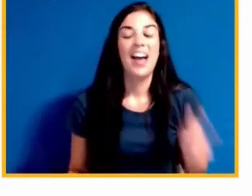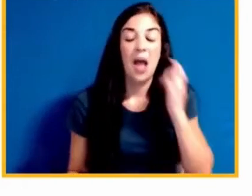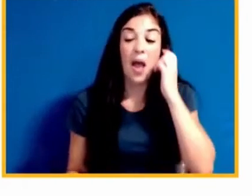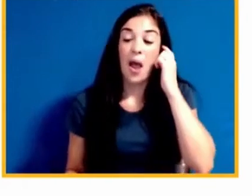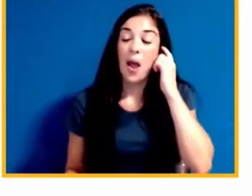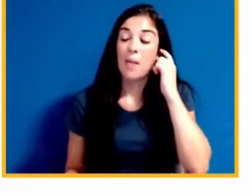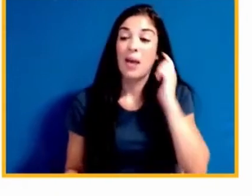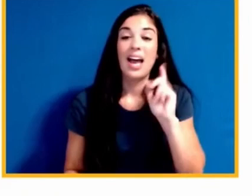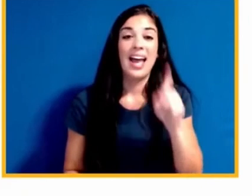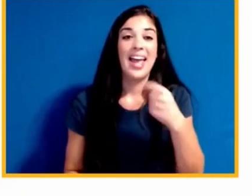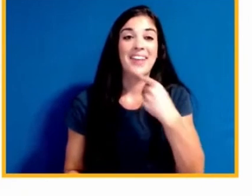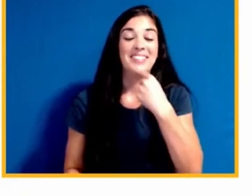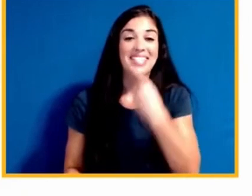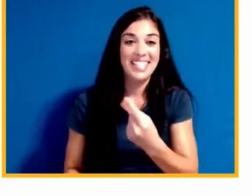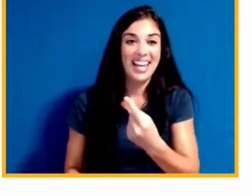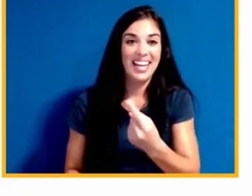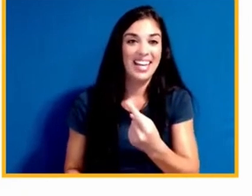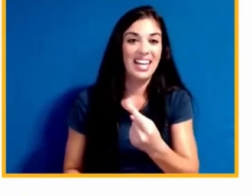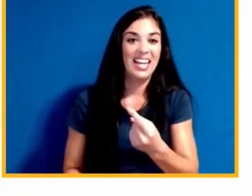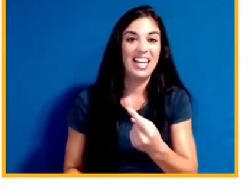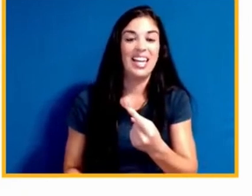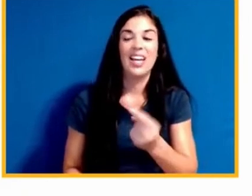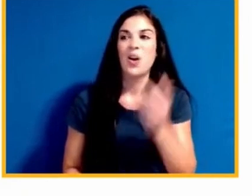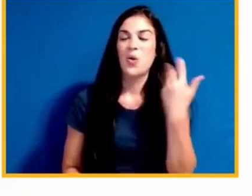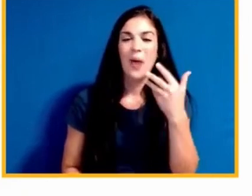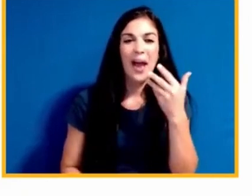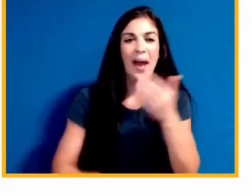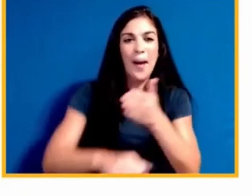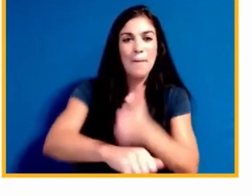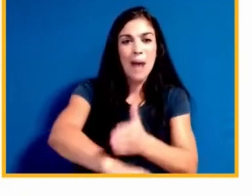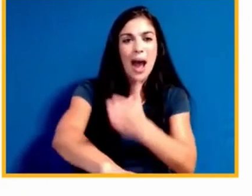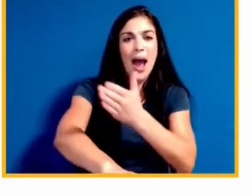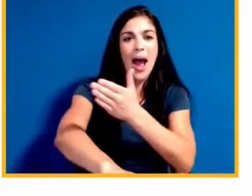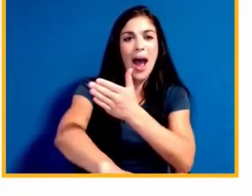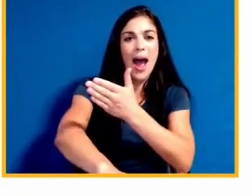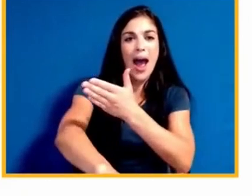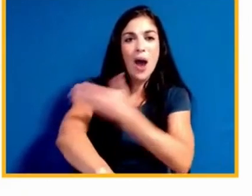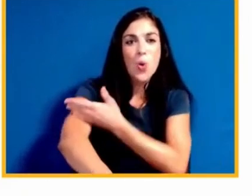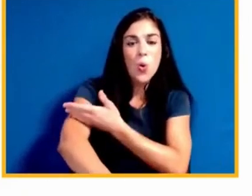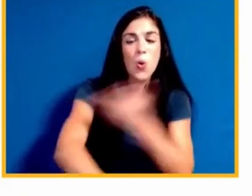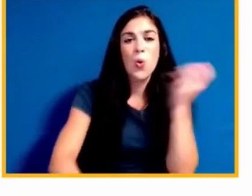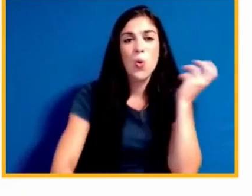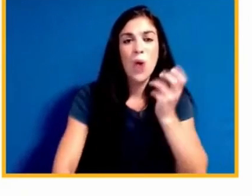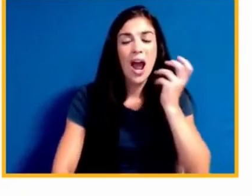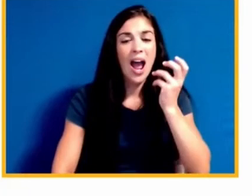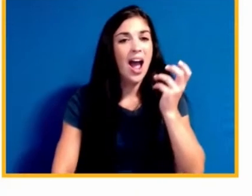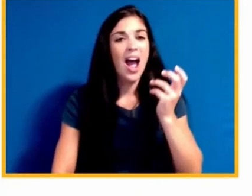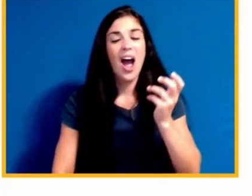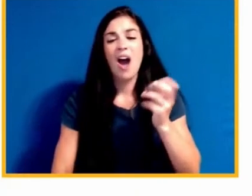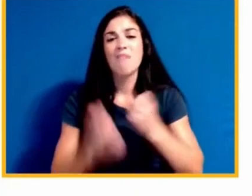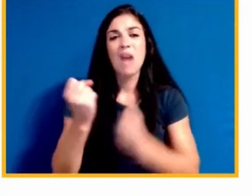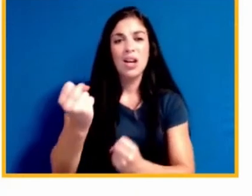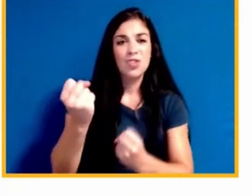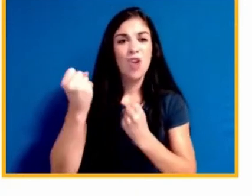Scarlet I just got to say, you have been improving leaps and bounds, your technicality's getting stronger, your body waves,